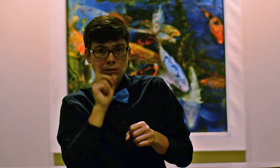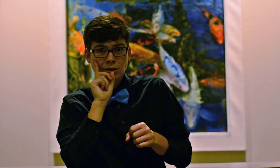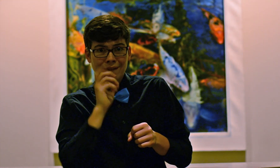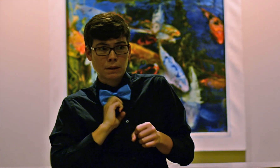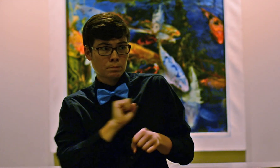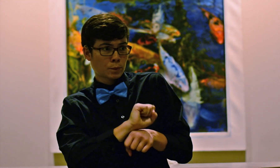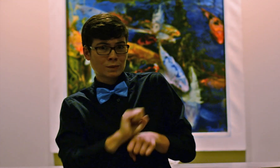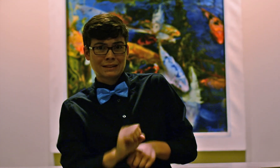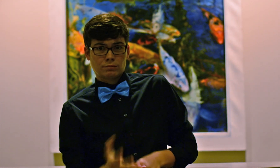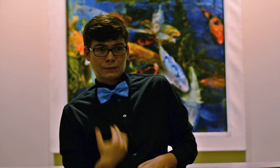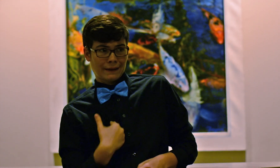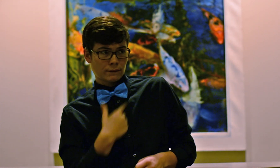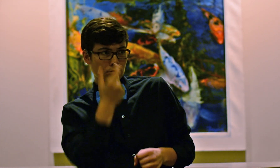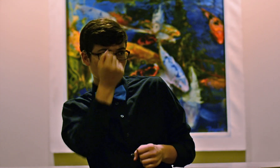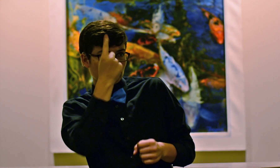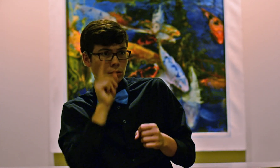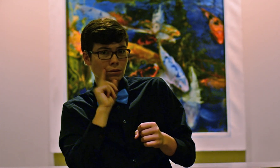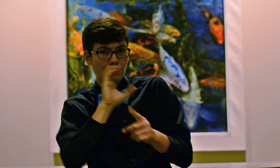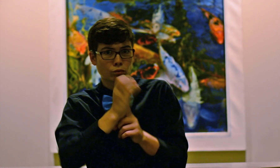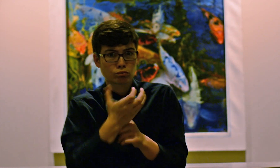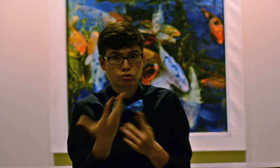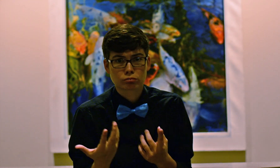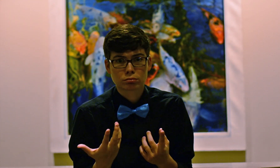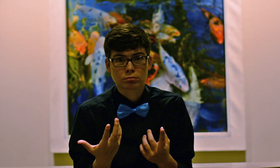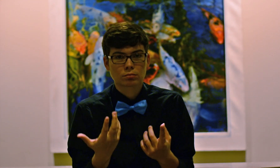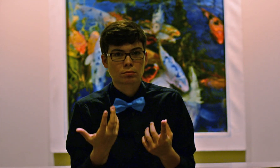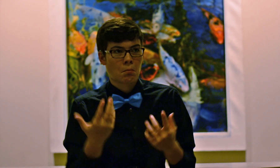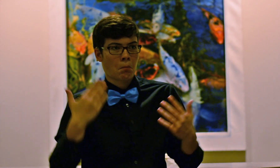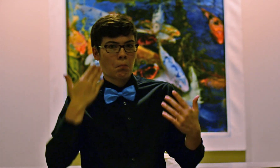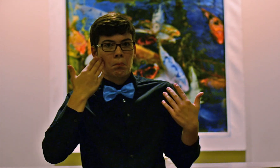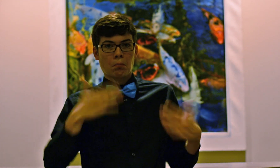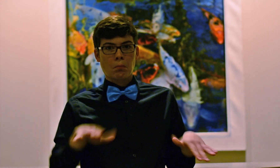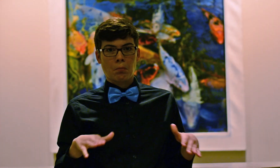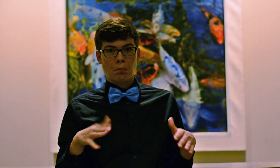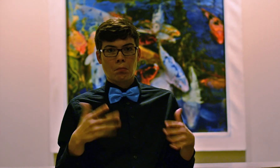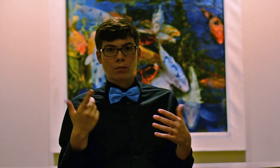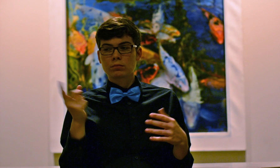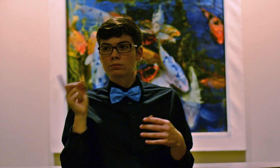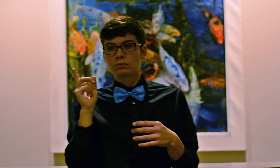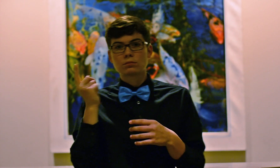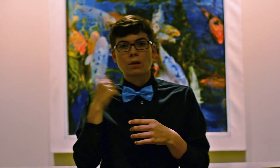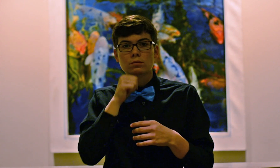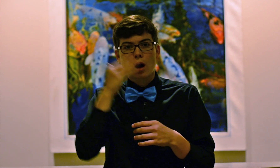we asked if their employees understood deaf culture They couldn't answer these questions.